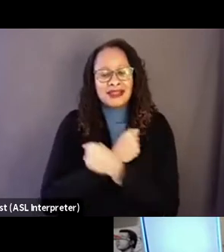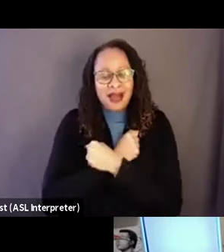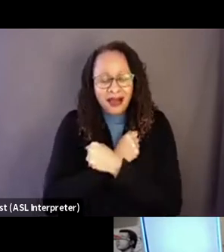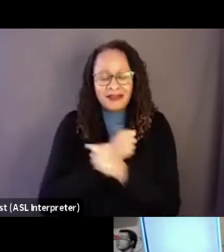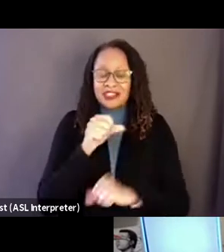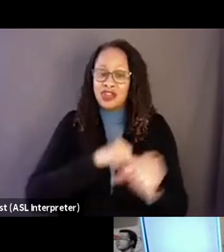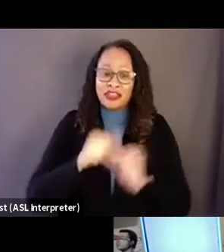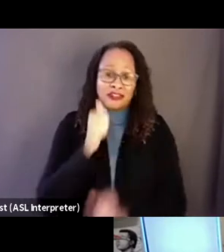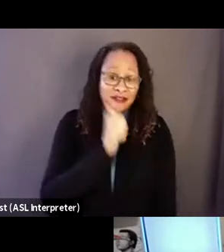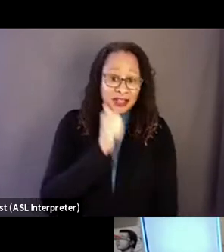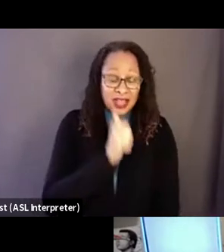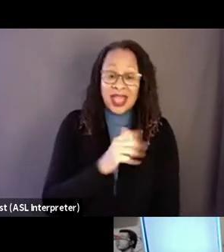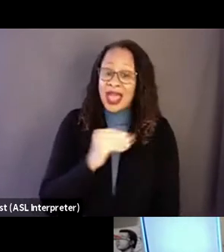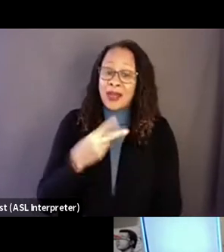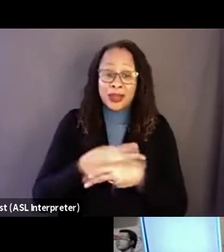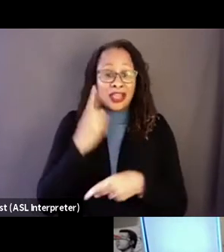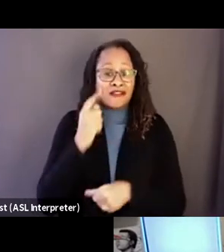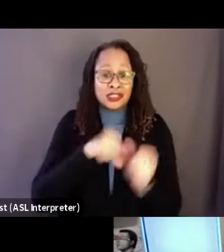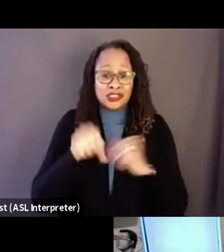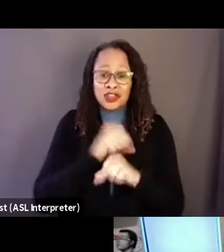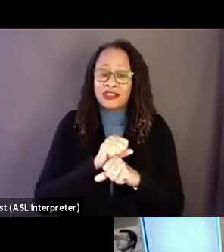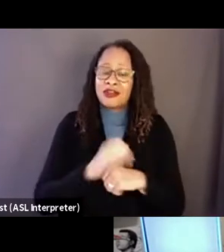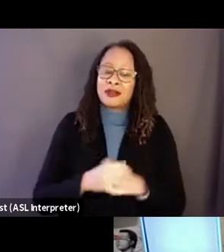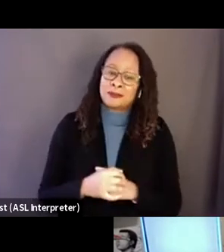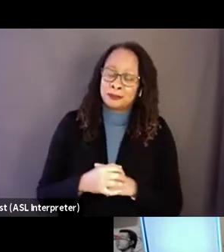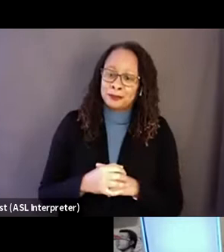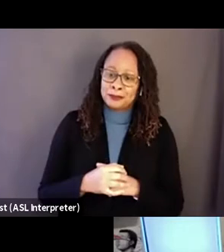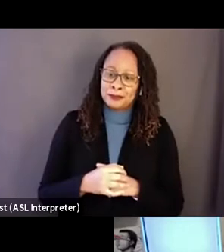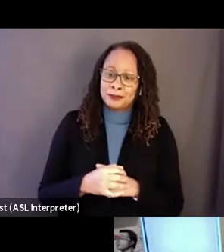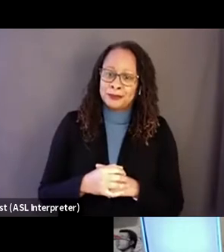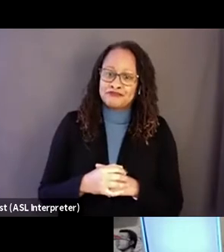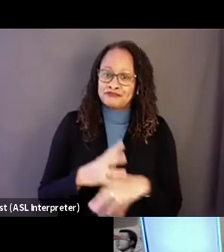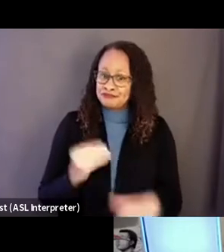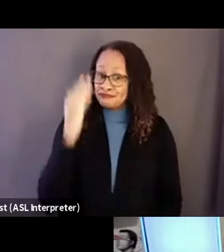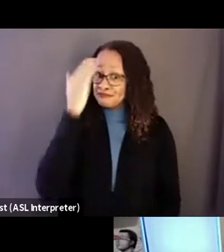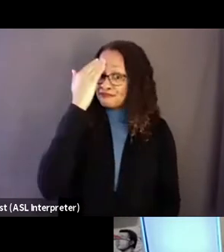And we do care for each other. And I know that, 'cause I'm a product.